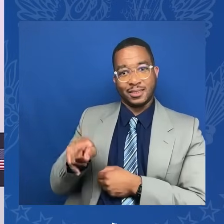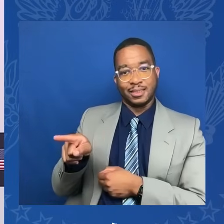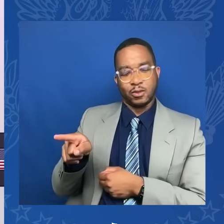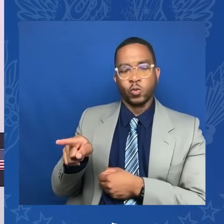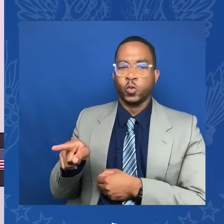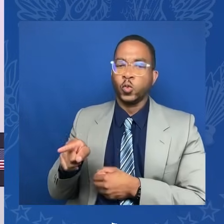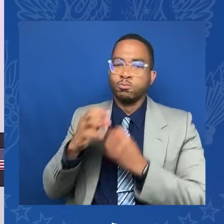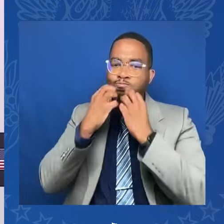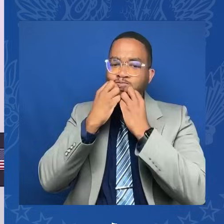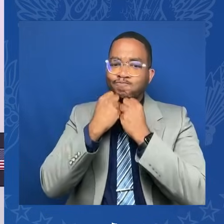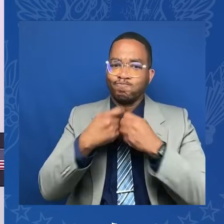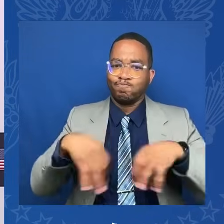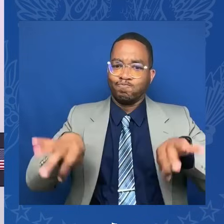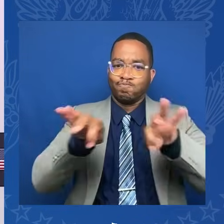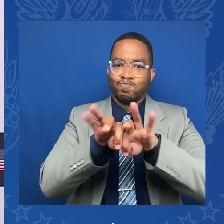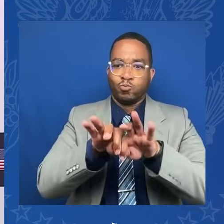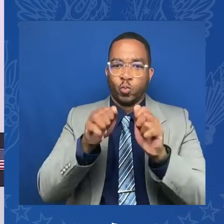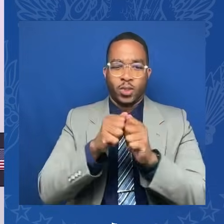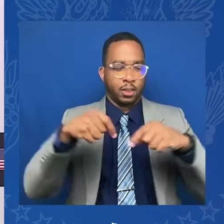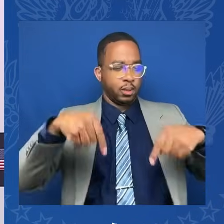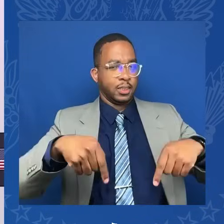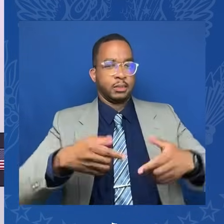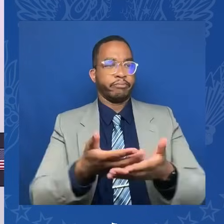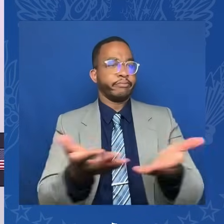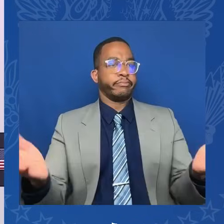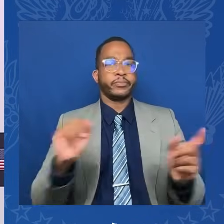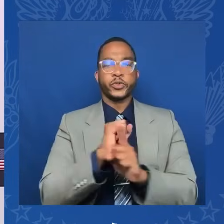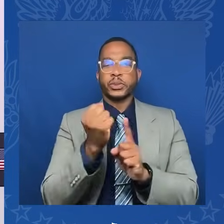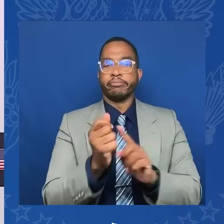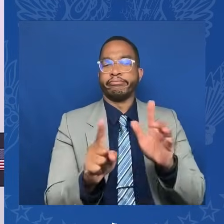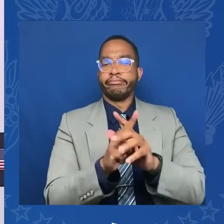This conflict is all about the security and stability of Old Europe.